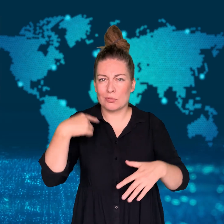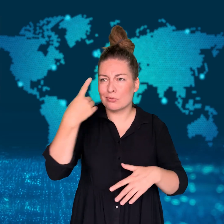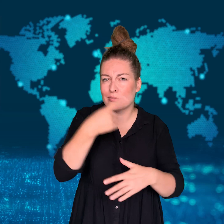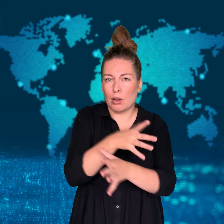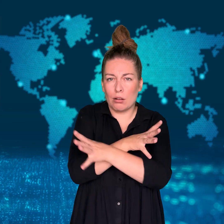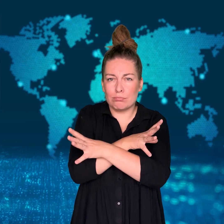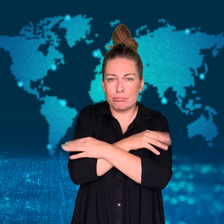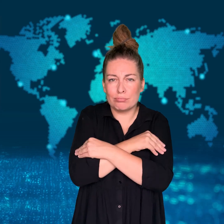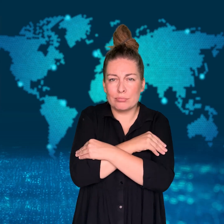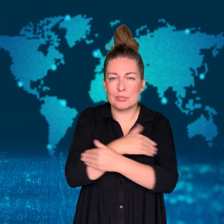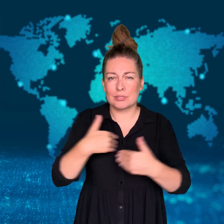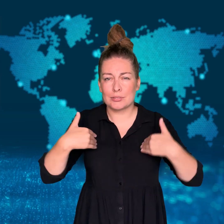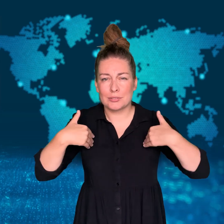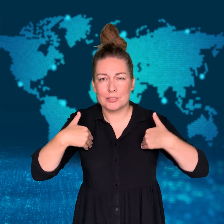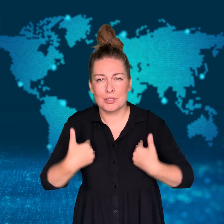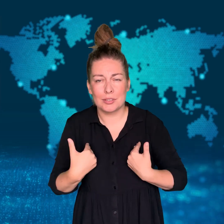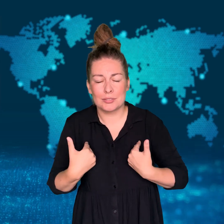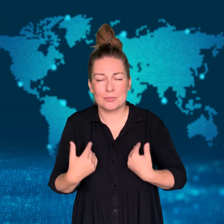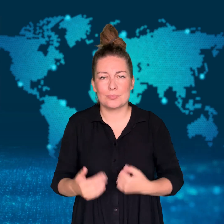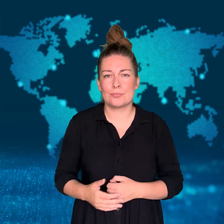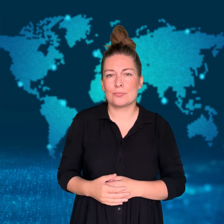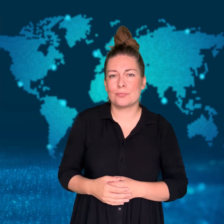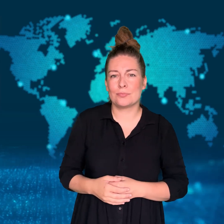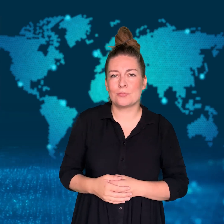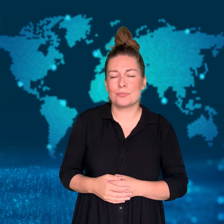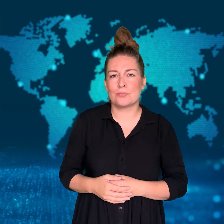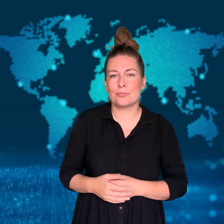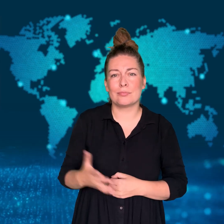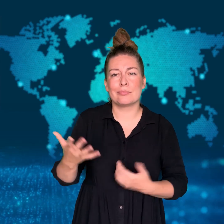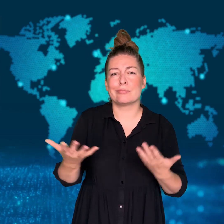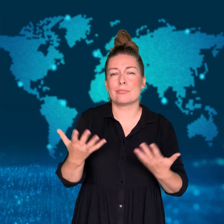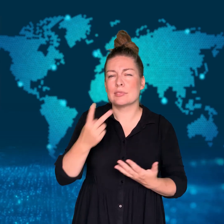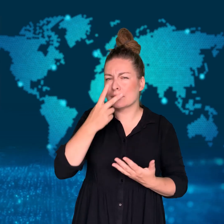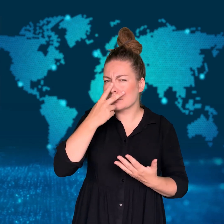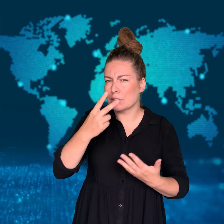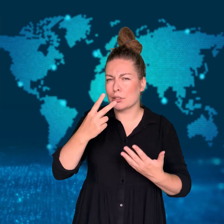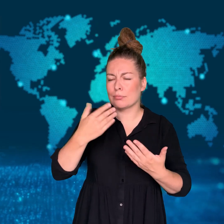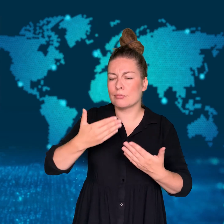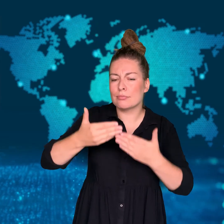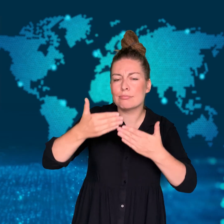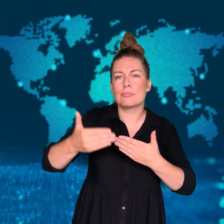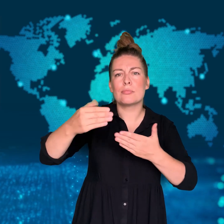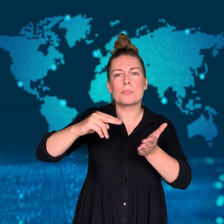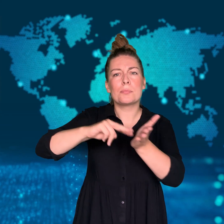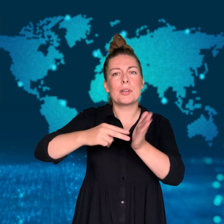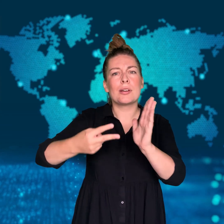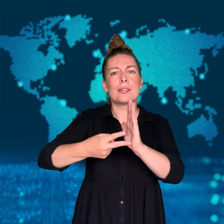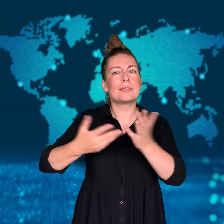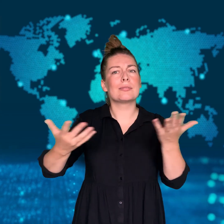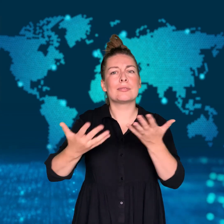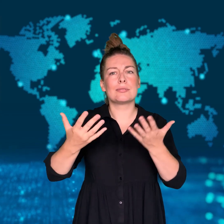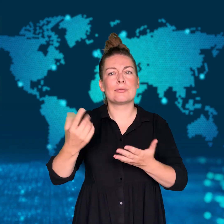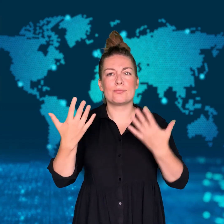meet in EU-backed talks.